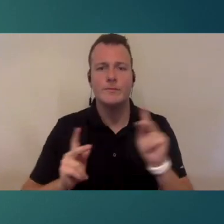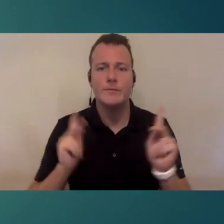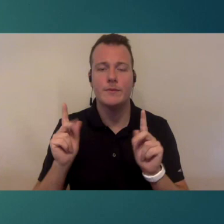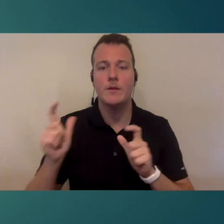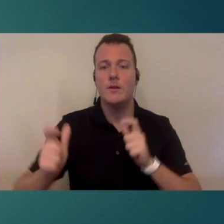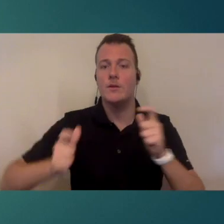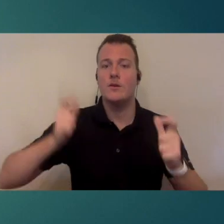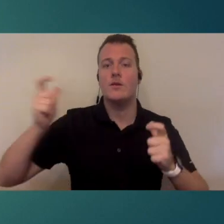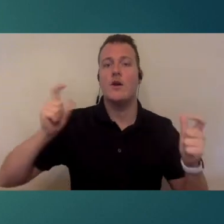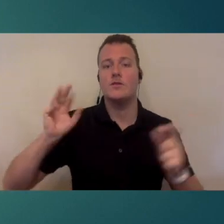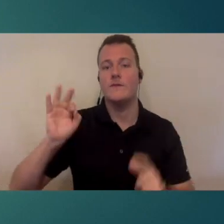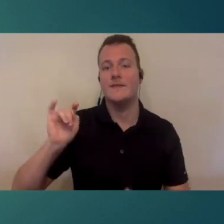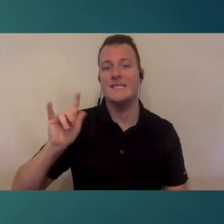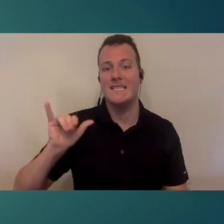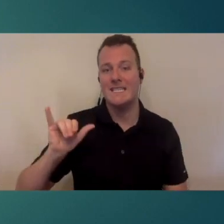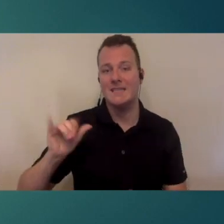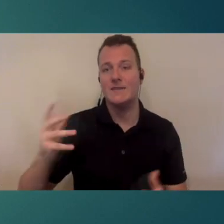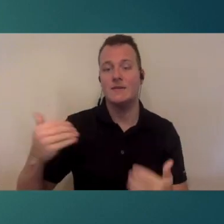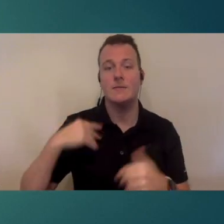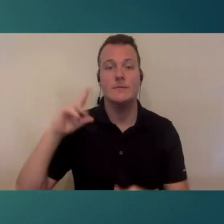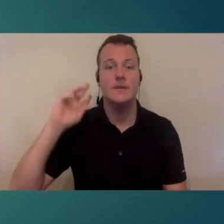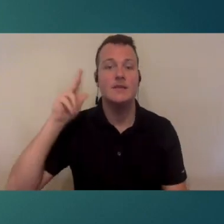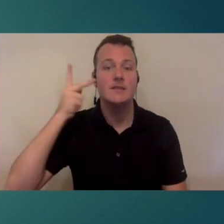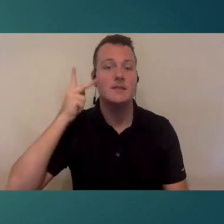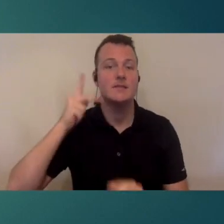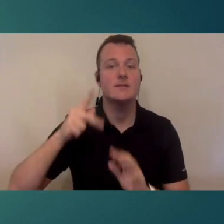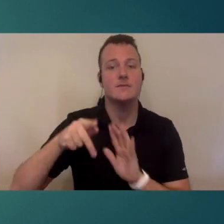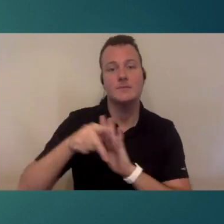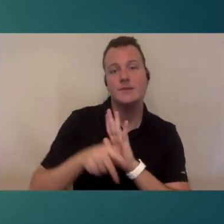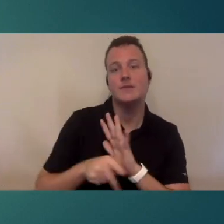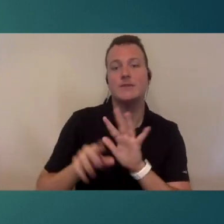a larger facility, where there are politics and protocols that have to be